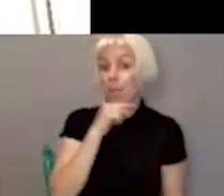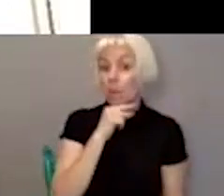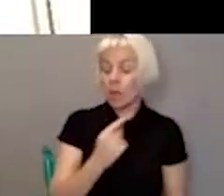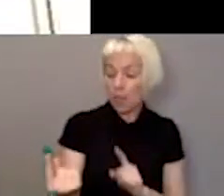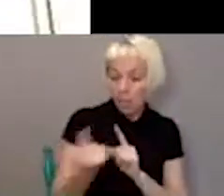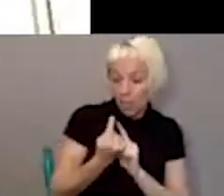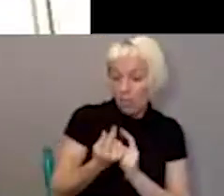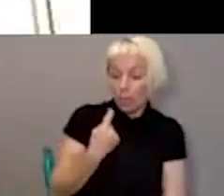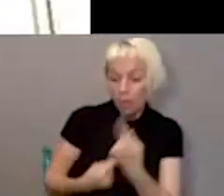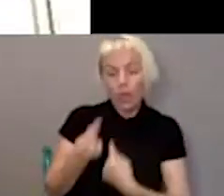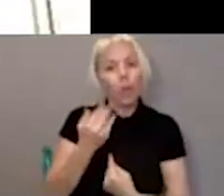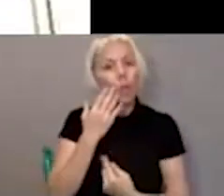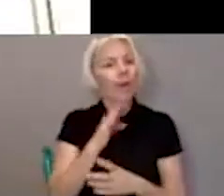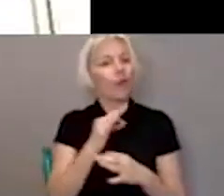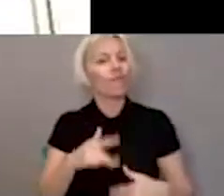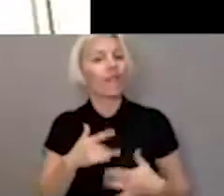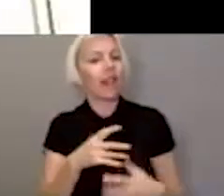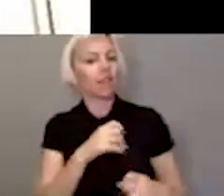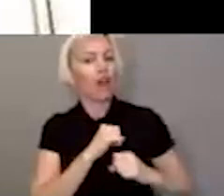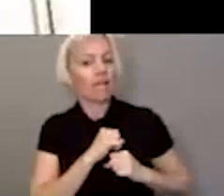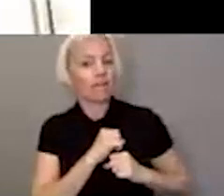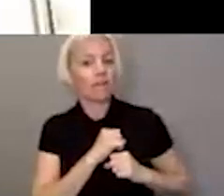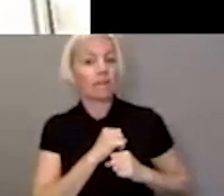particularly when you're facing things like racism, but when it happens to your children,